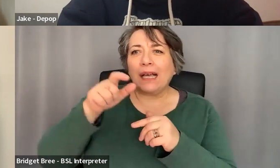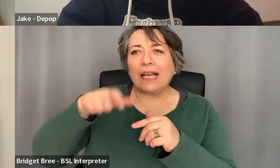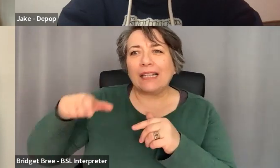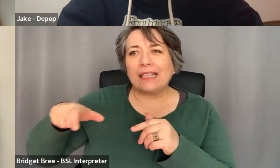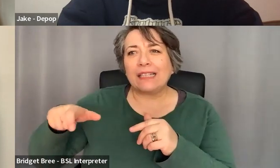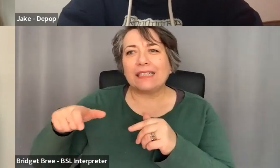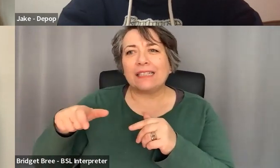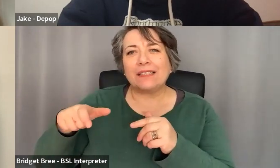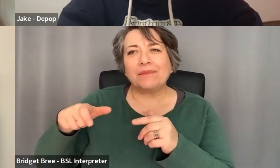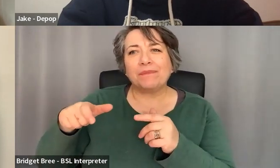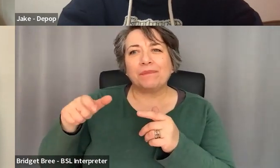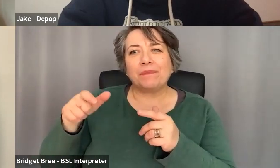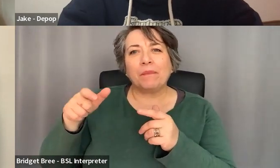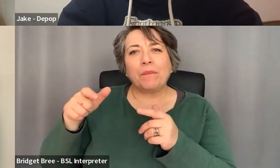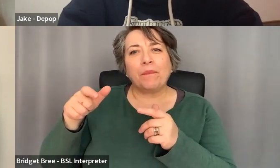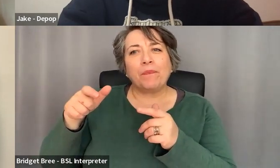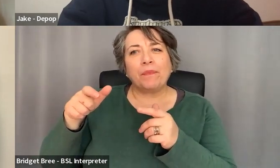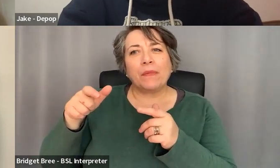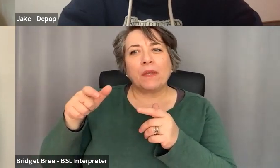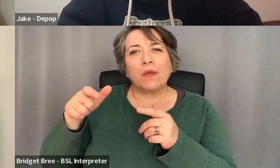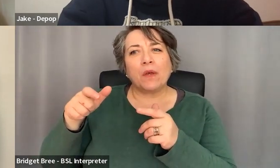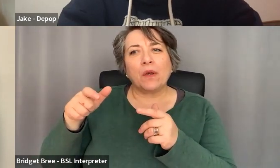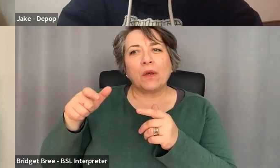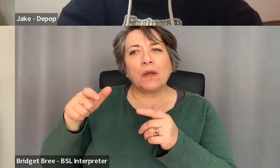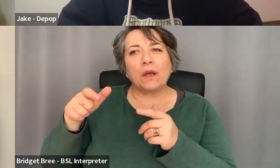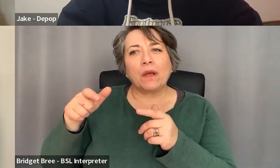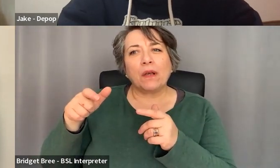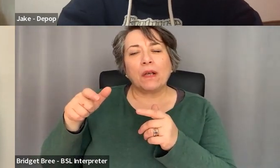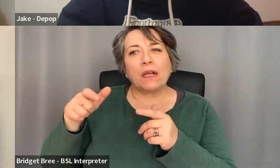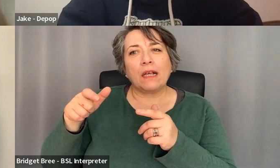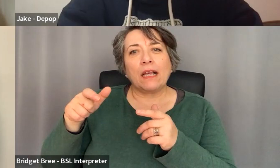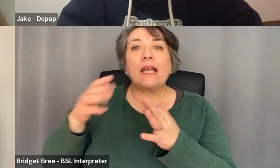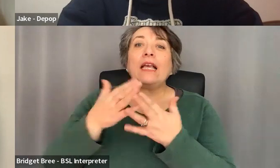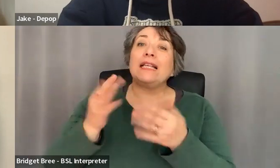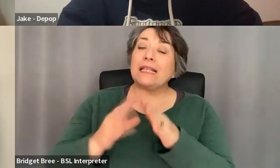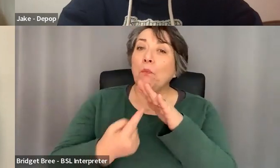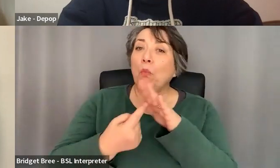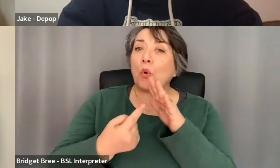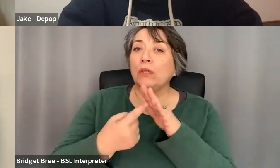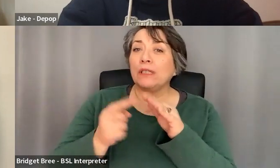It's important to have a like that. places our candidates come from, why would you say, sort of in your office or in the industry, itself important Diversity of sort of thought and of experience. to have - like, that diversity of thought and experience.